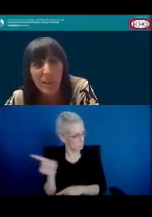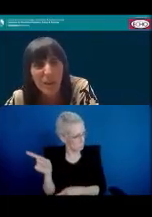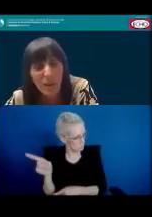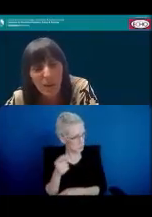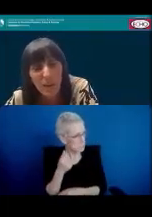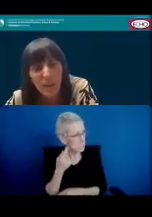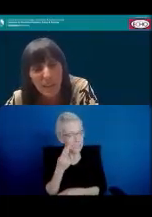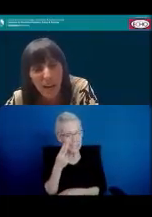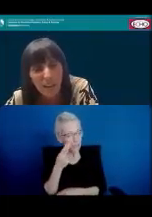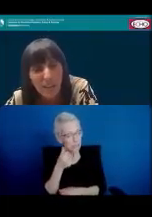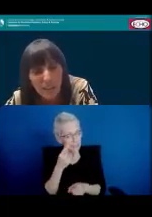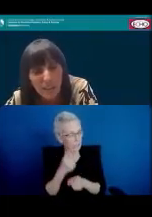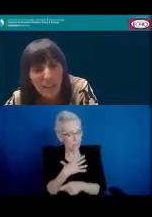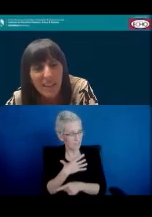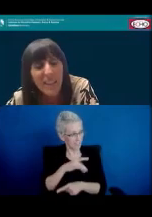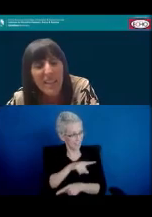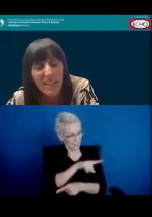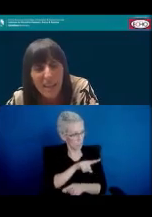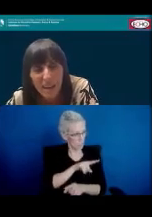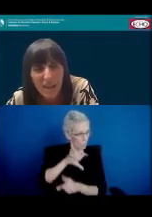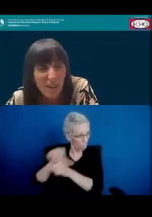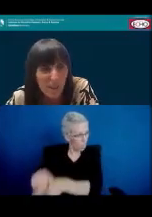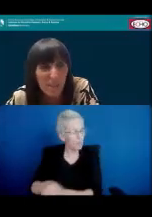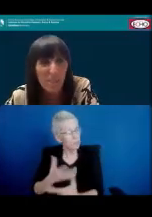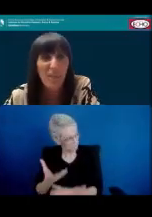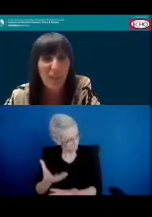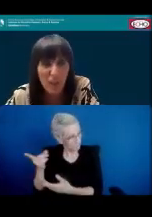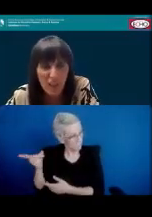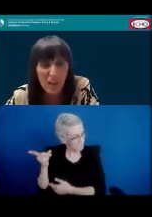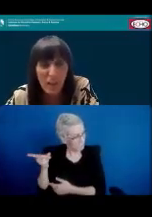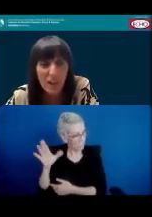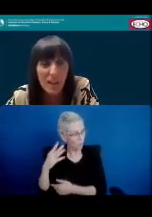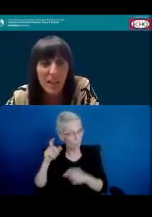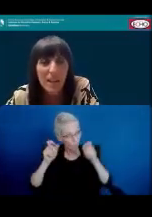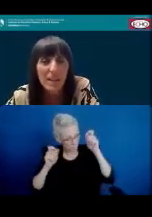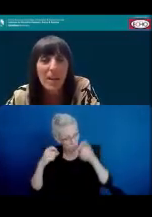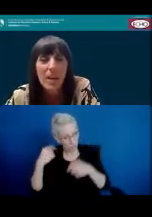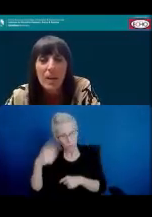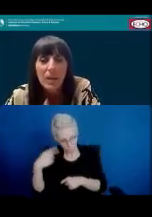you go and tackle her, see how her facial expression is. Those